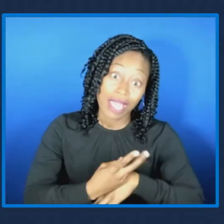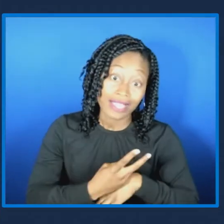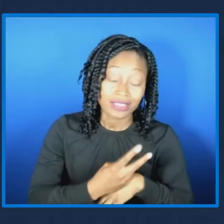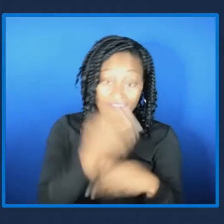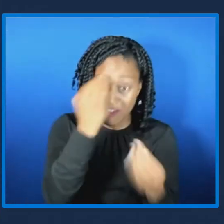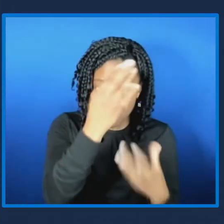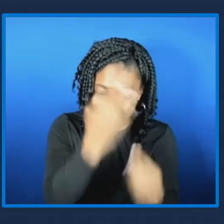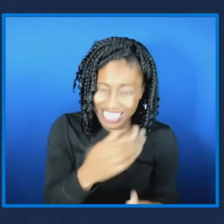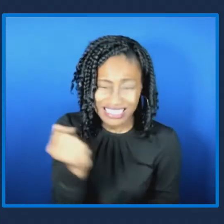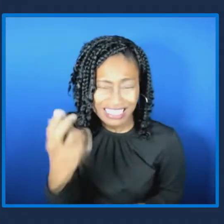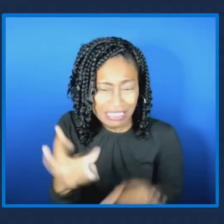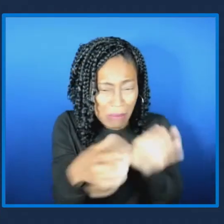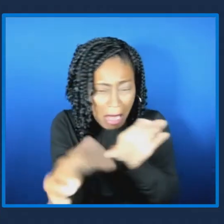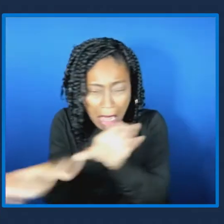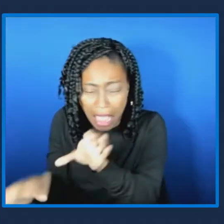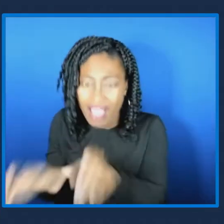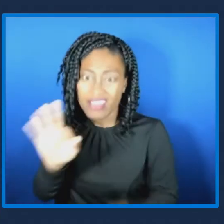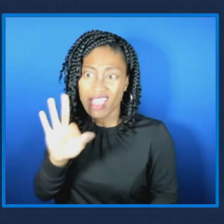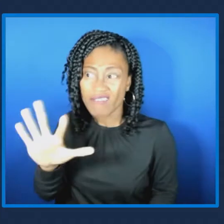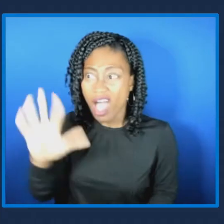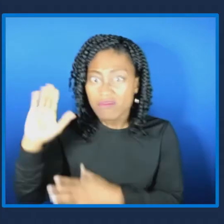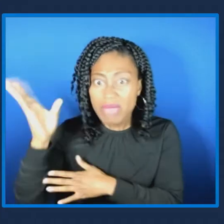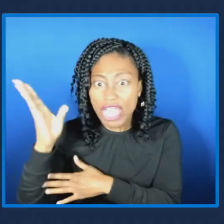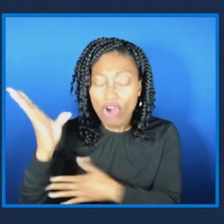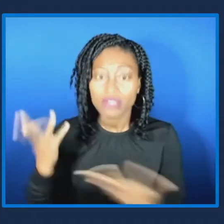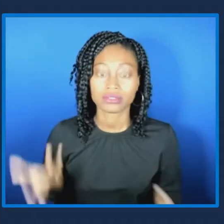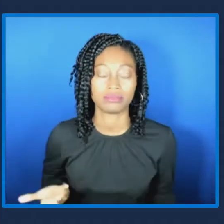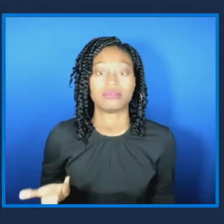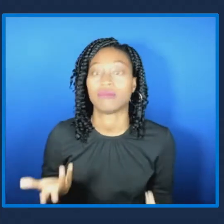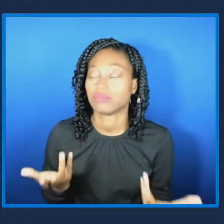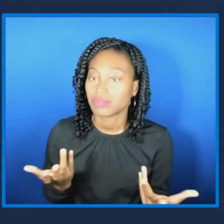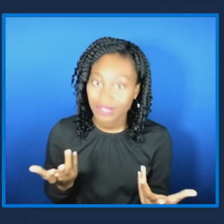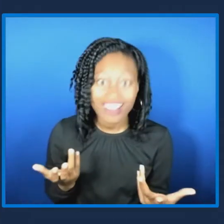This is a long cry from where we started out 11 years ago